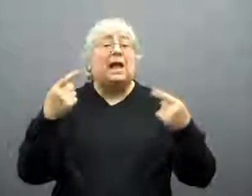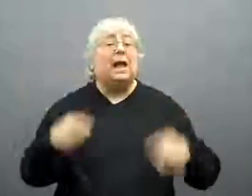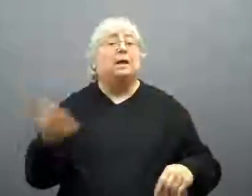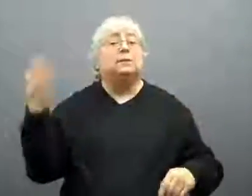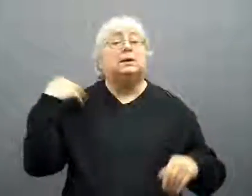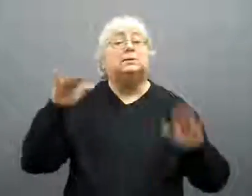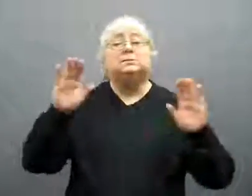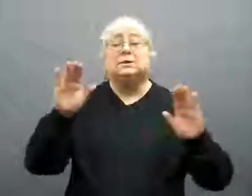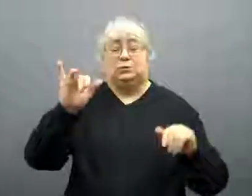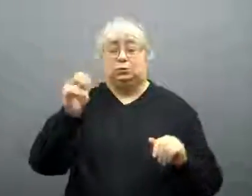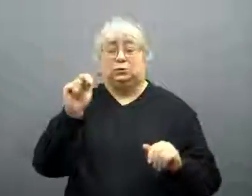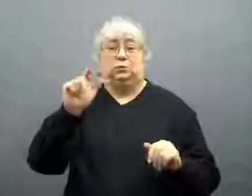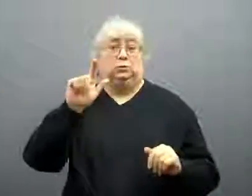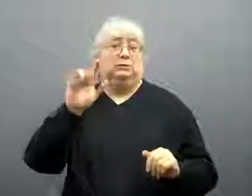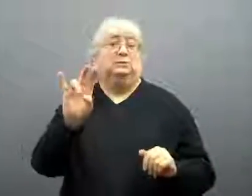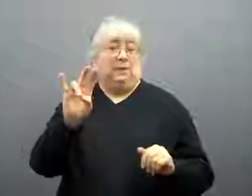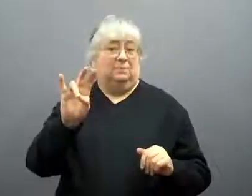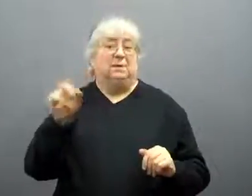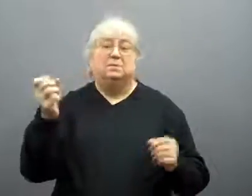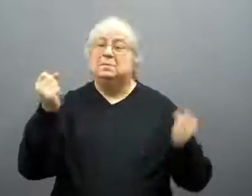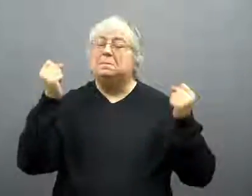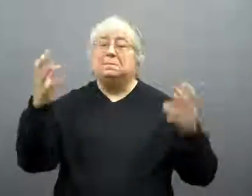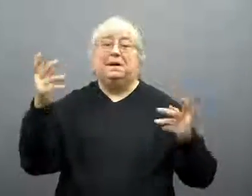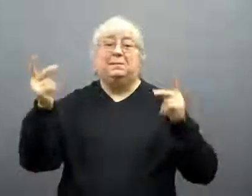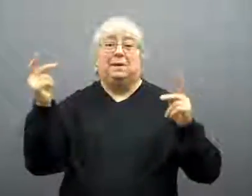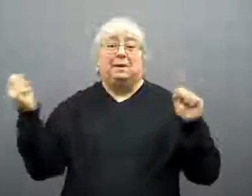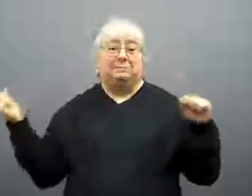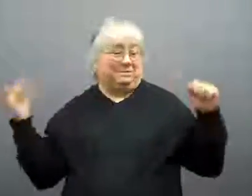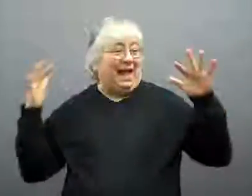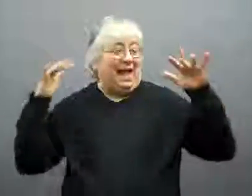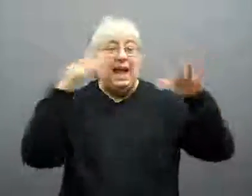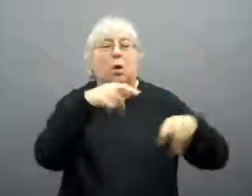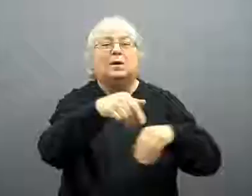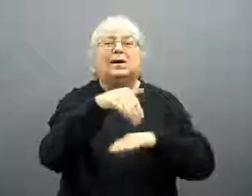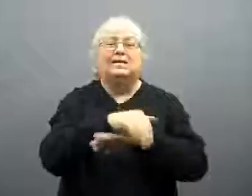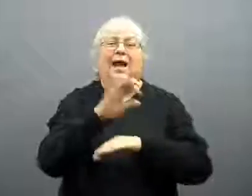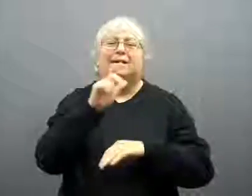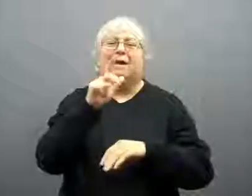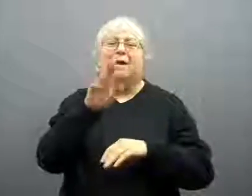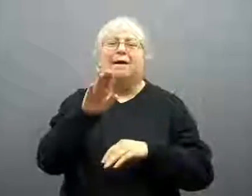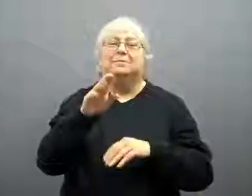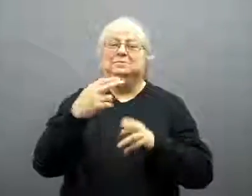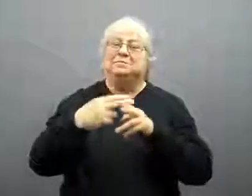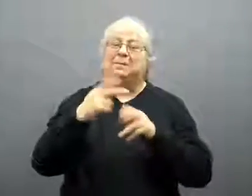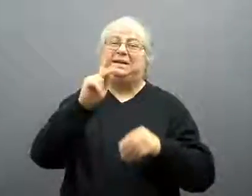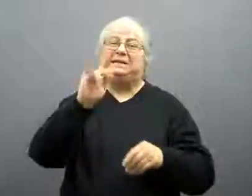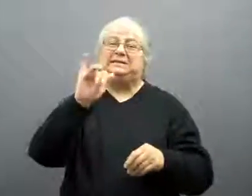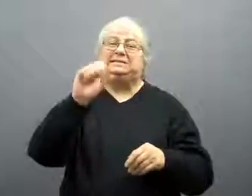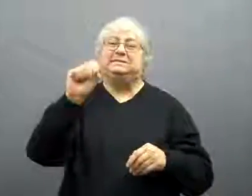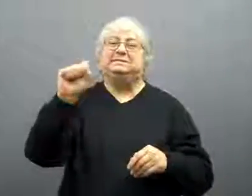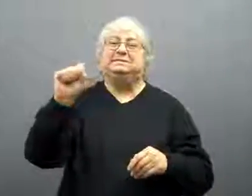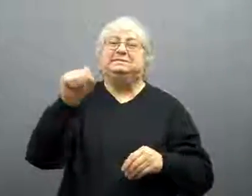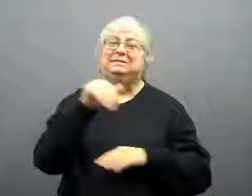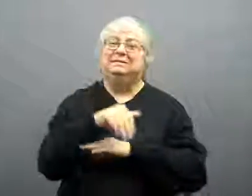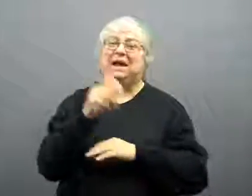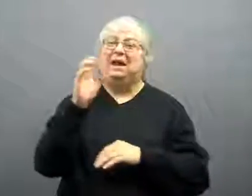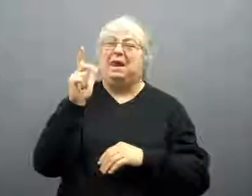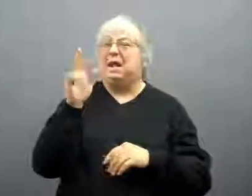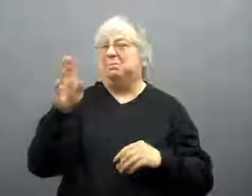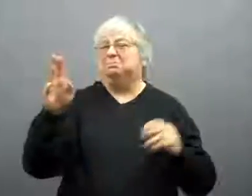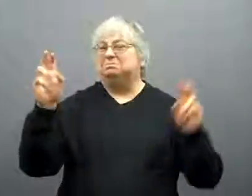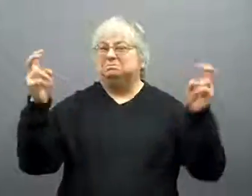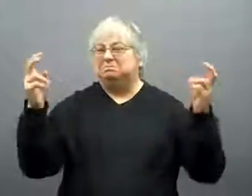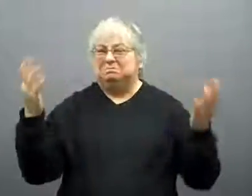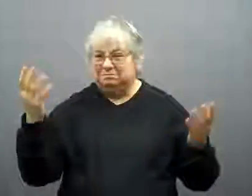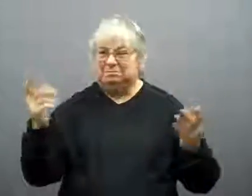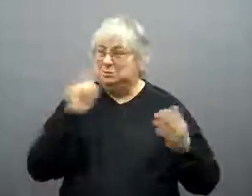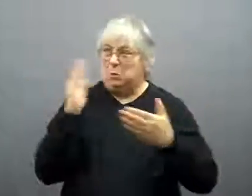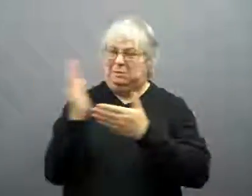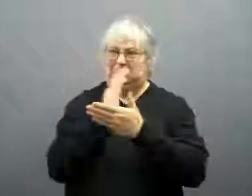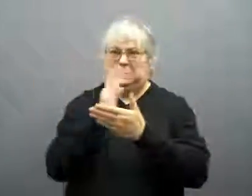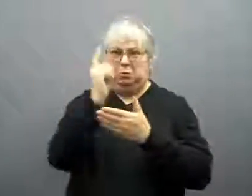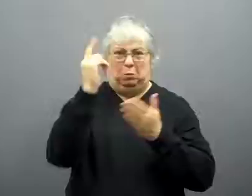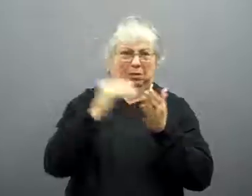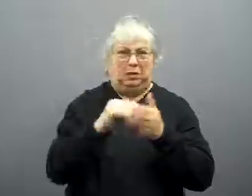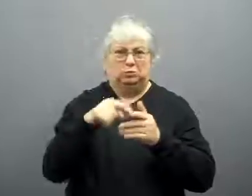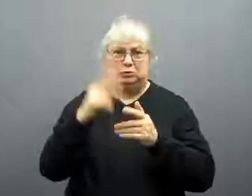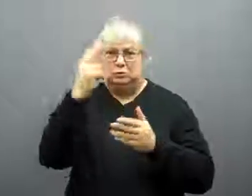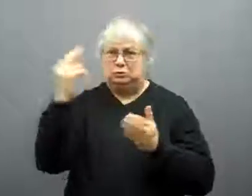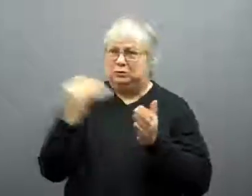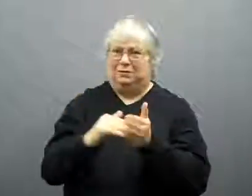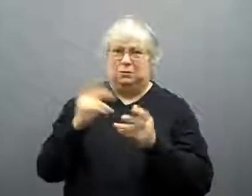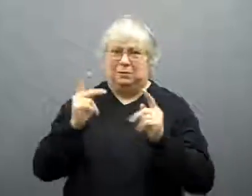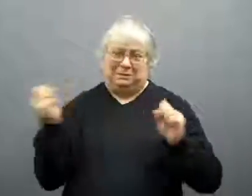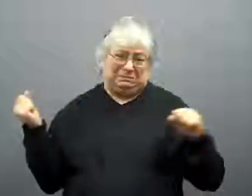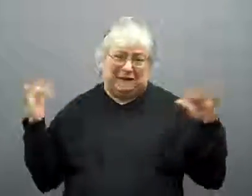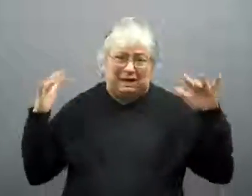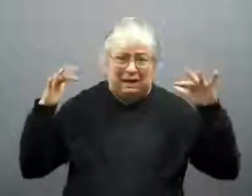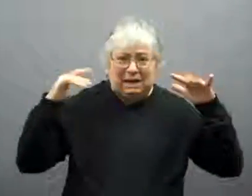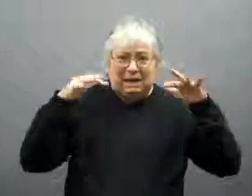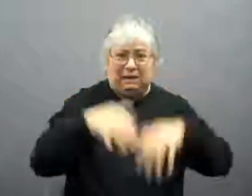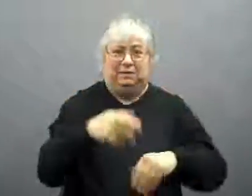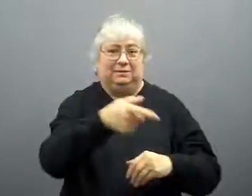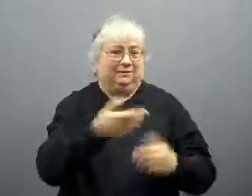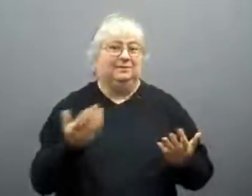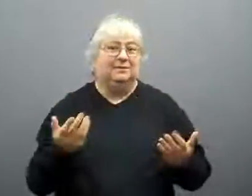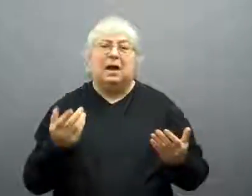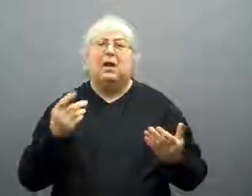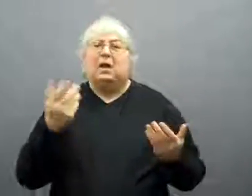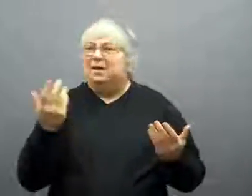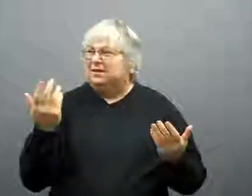On Sunday, January 27, people crowded into the nightclub, Kiss.